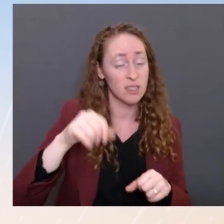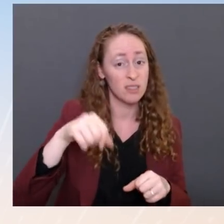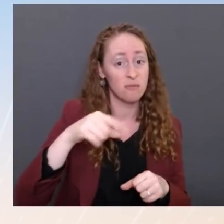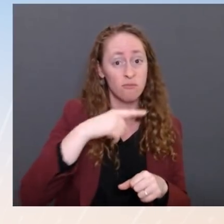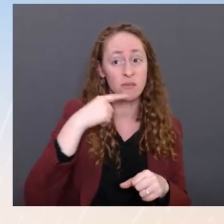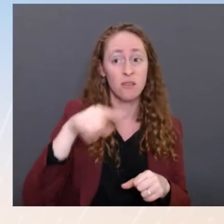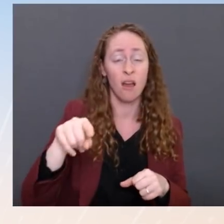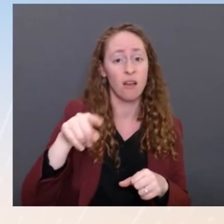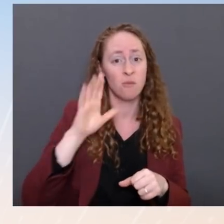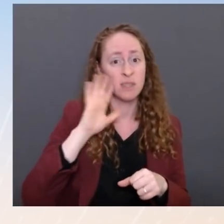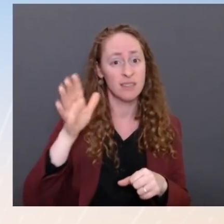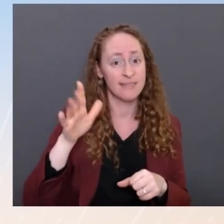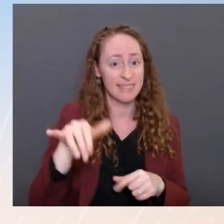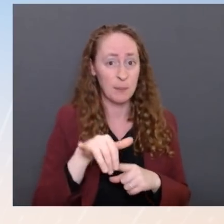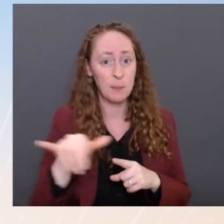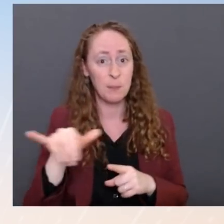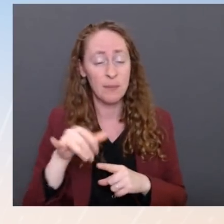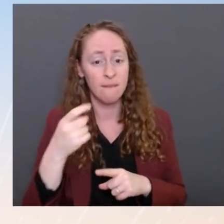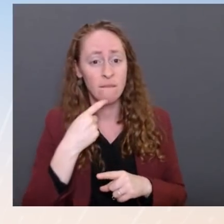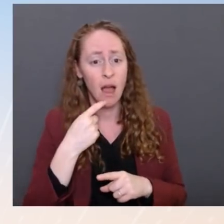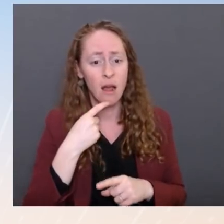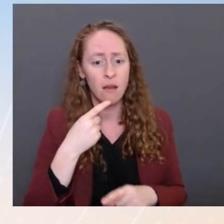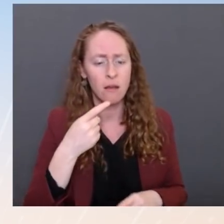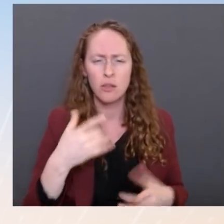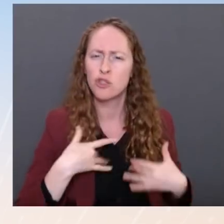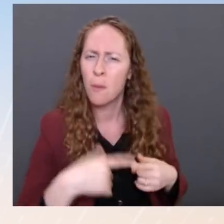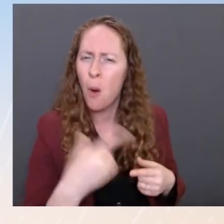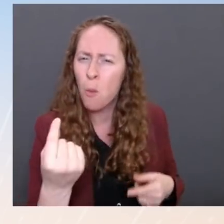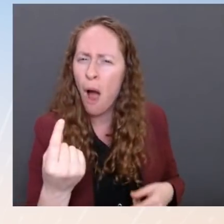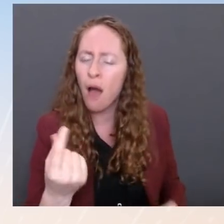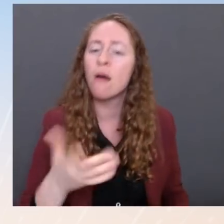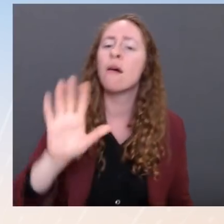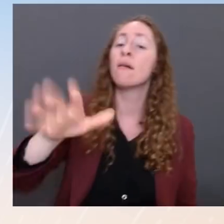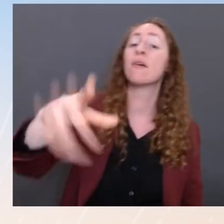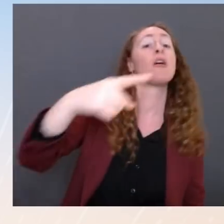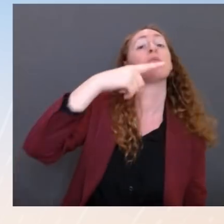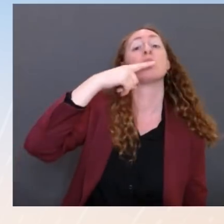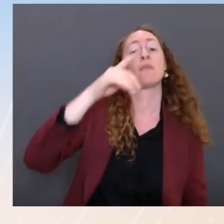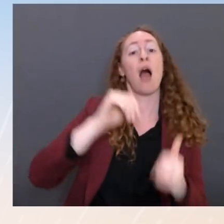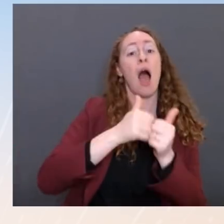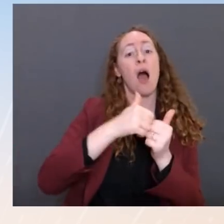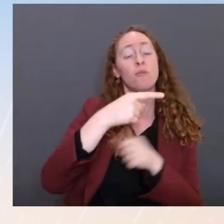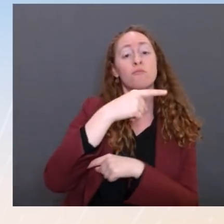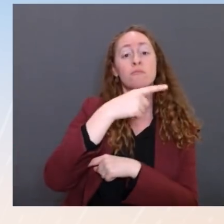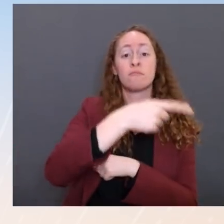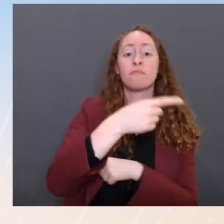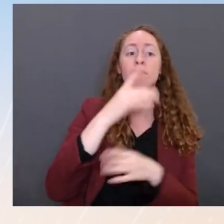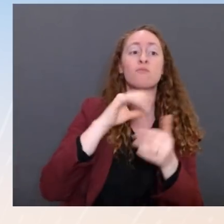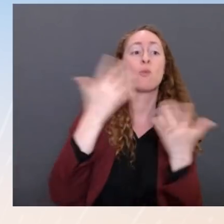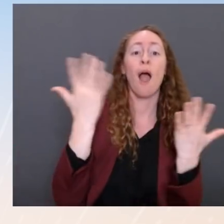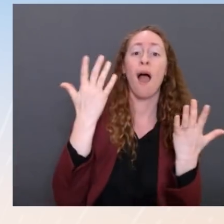to a Finnish application for NATO membership. Ms. Psaki: Well, I would say that the facts are important here, which is that NATO is a defensive alliance.